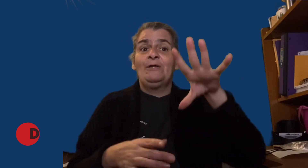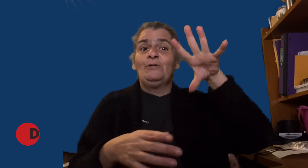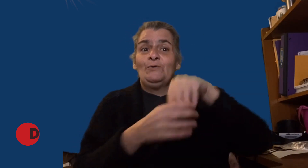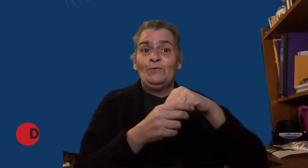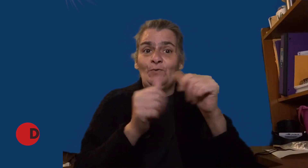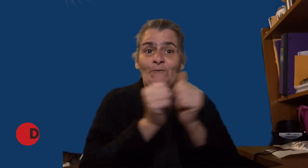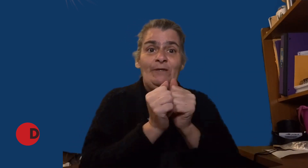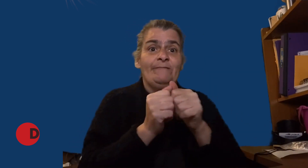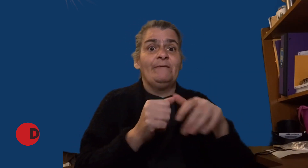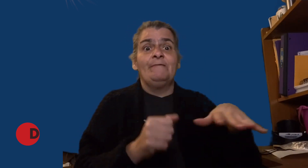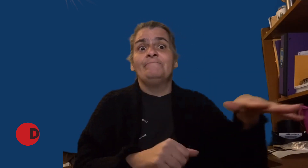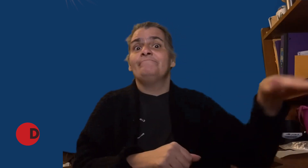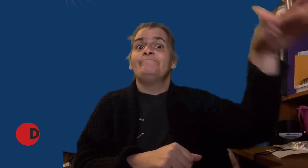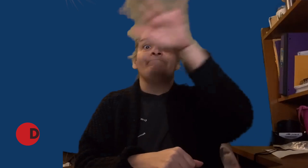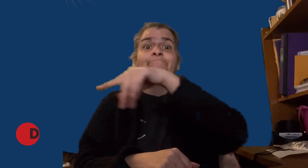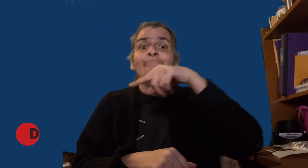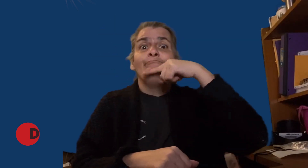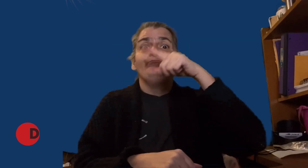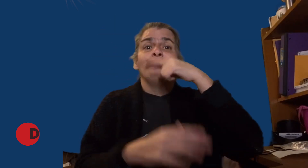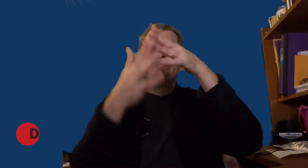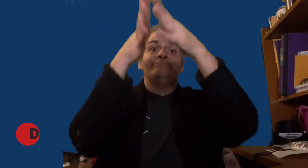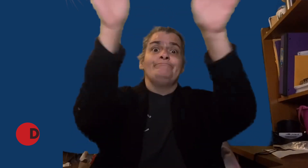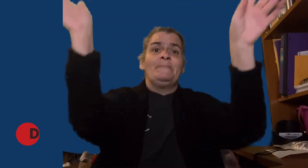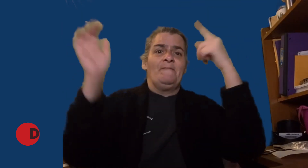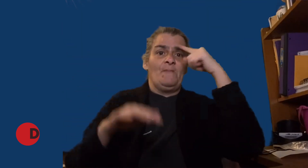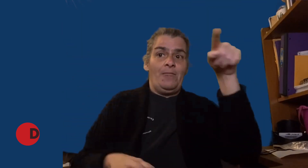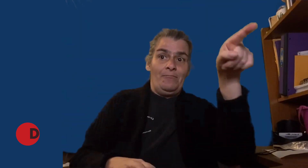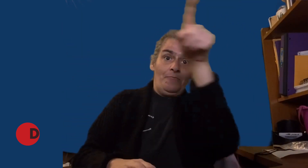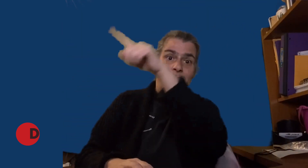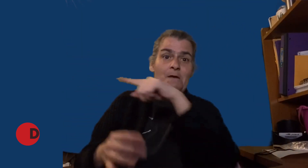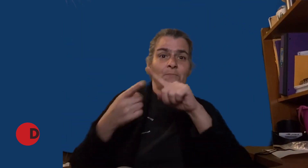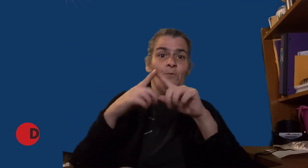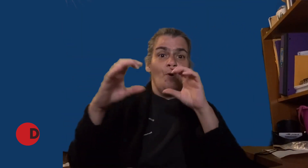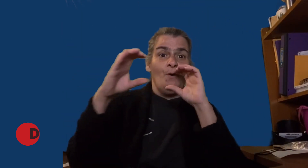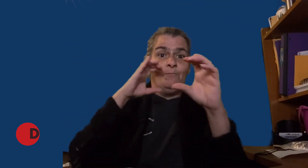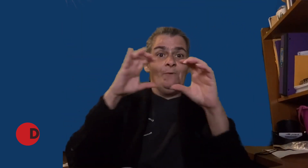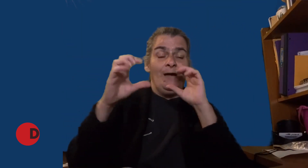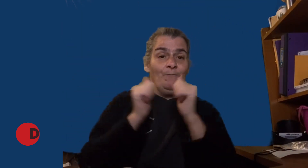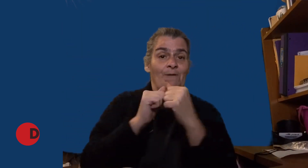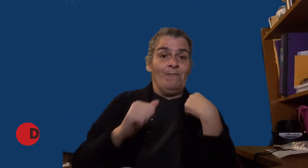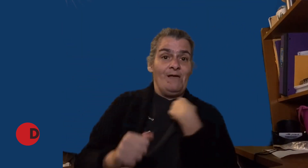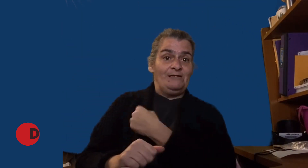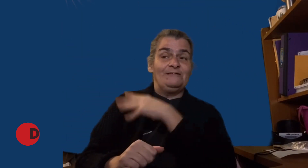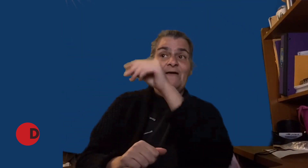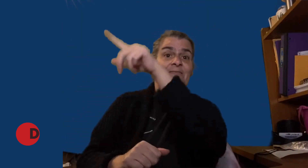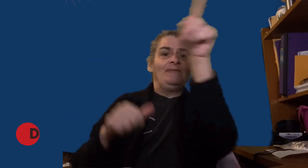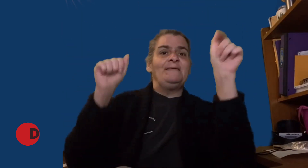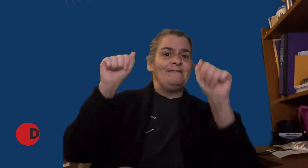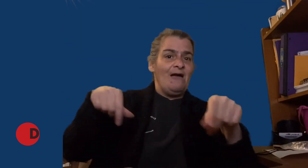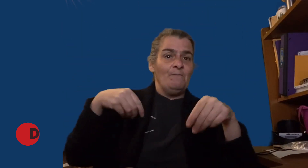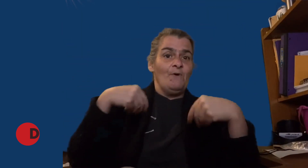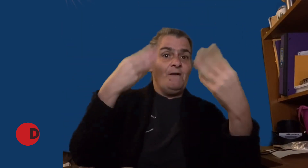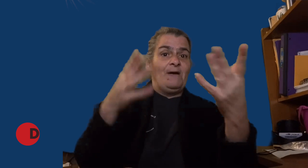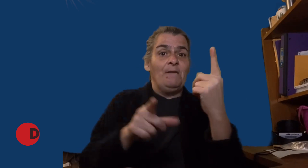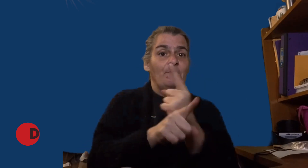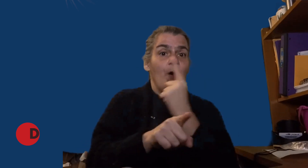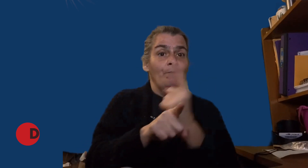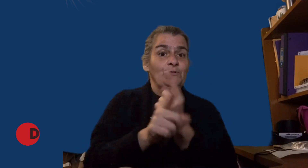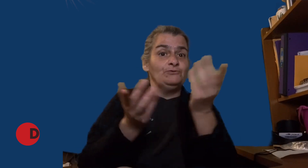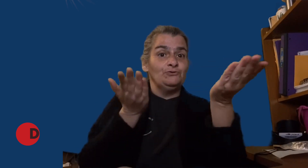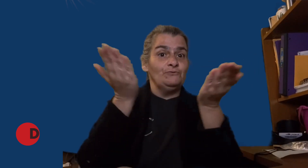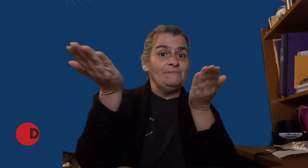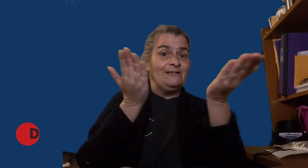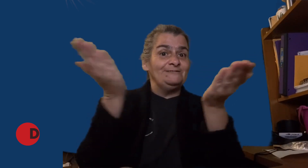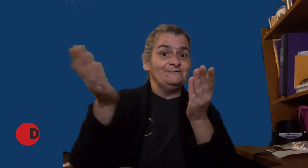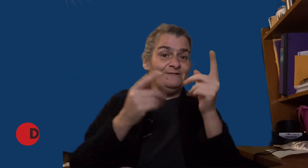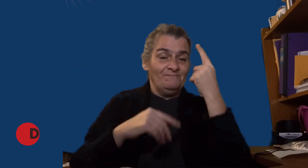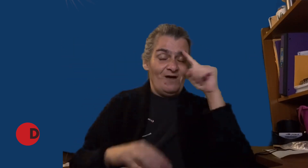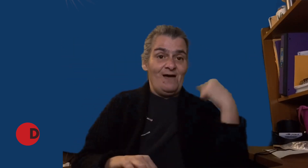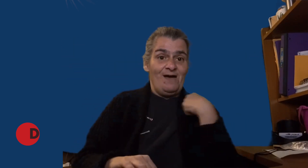at interpreting agencies CCSD and many good things